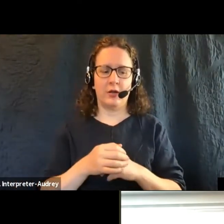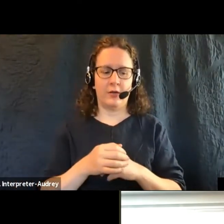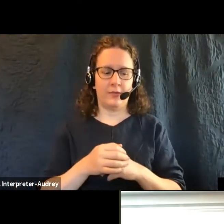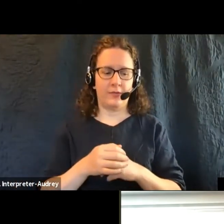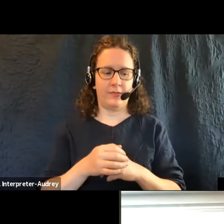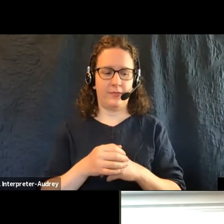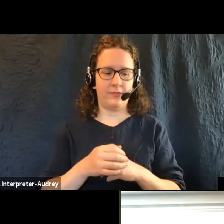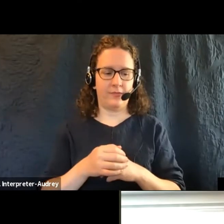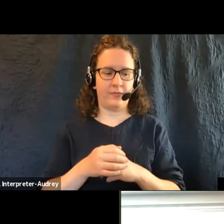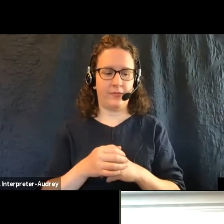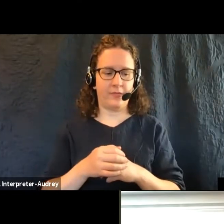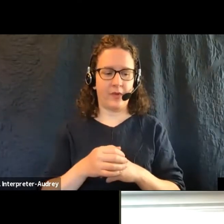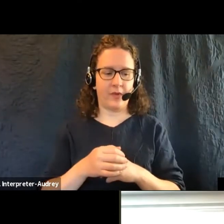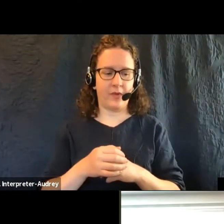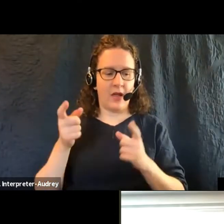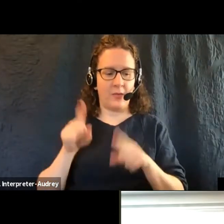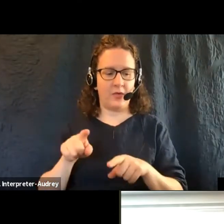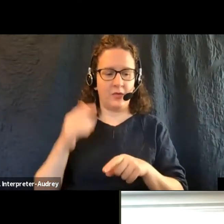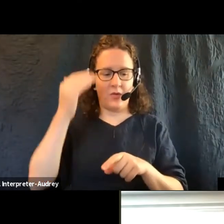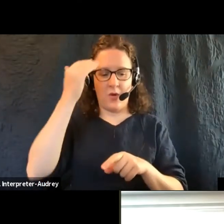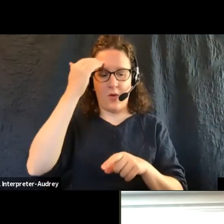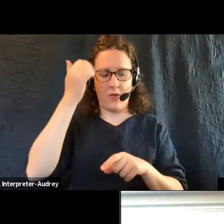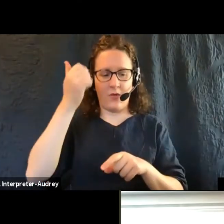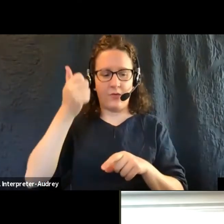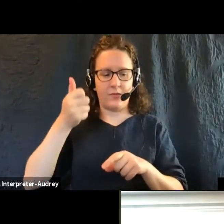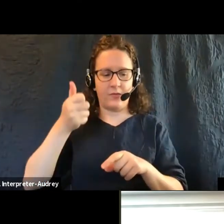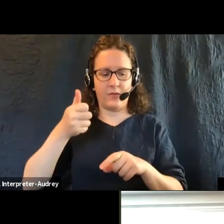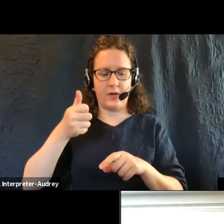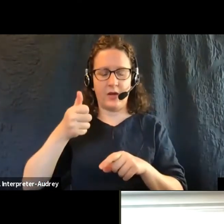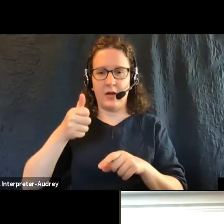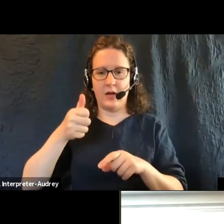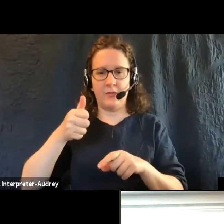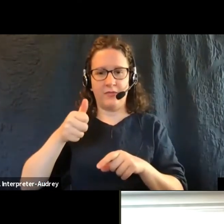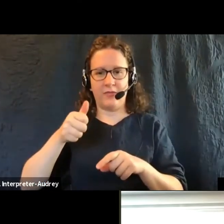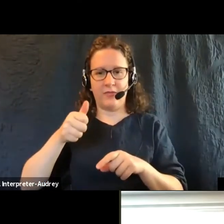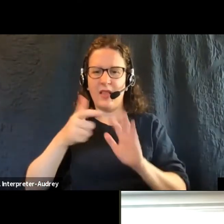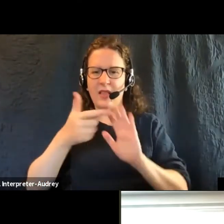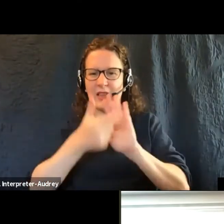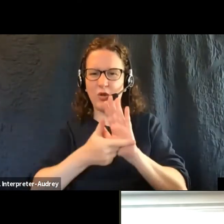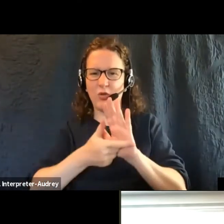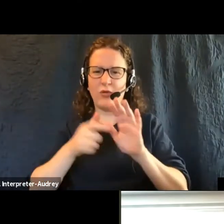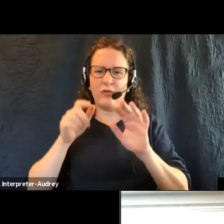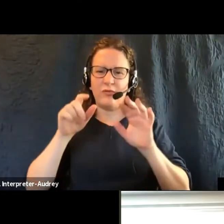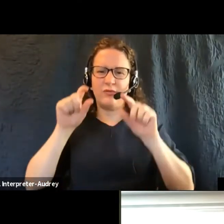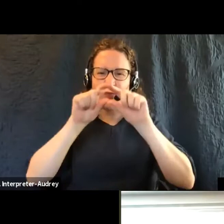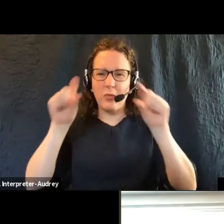you happen to know anything about the legal frameworks in the United Kingdom for people with disabilities.